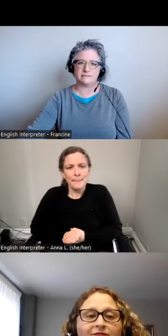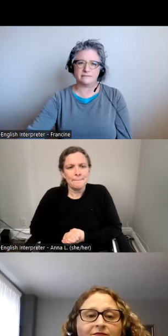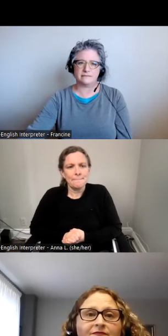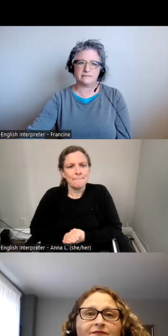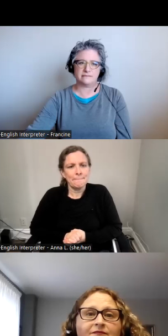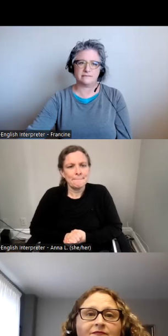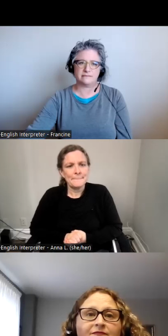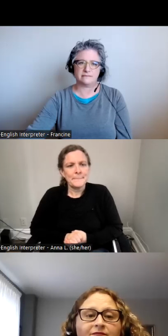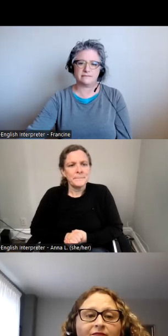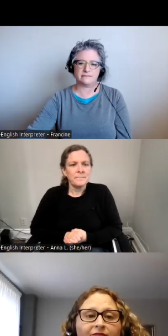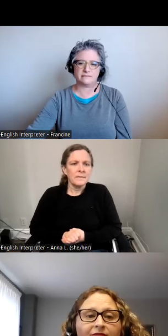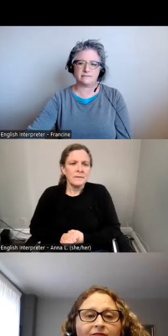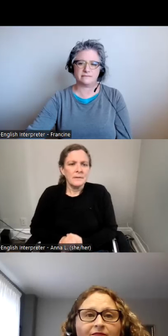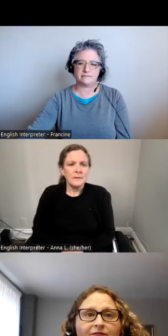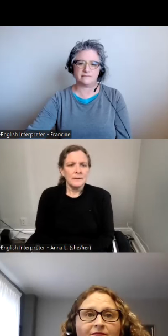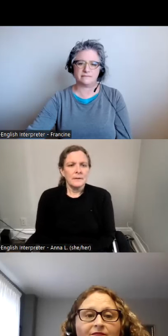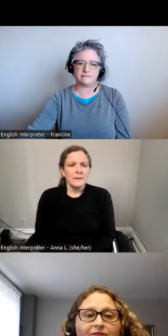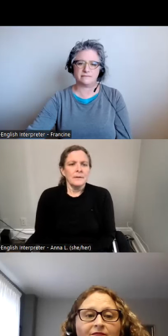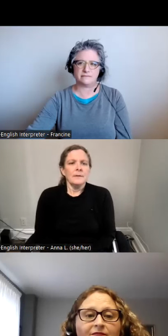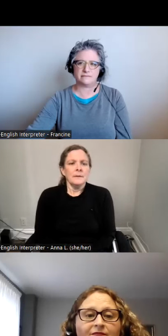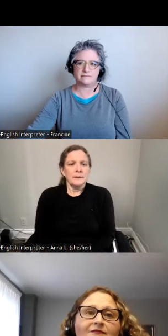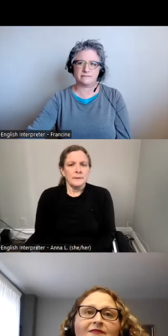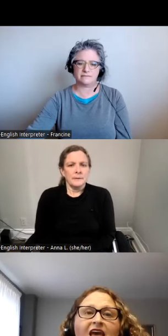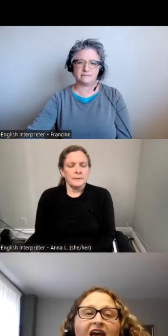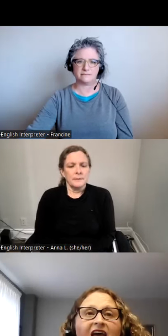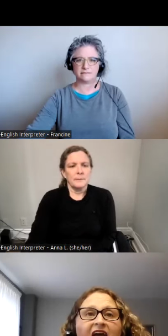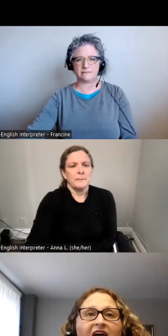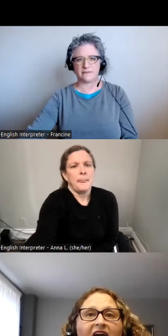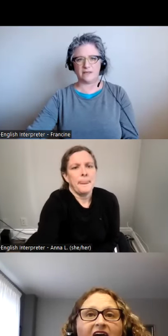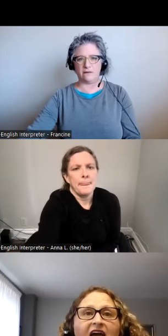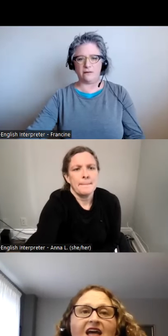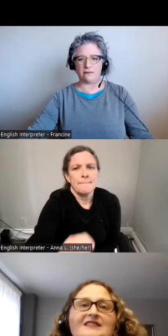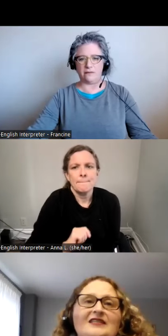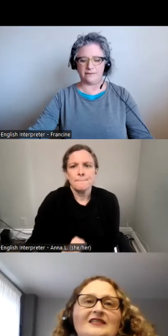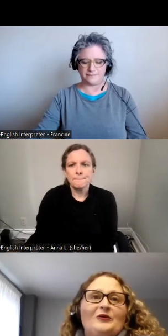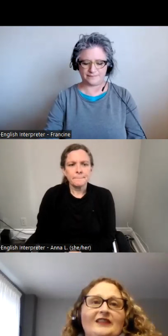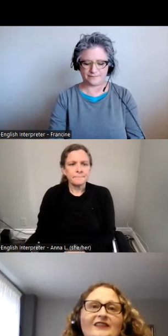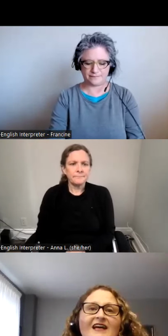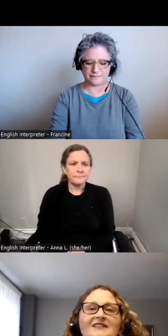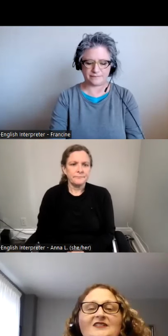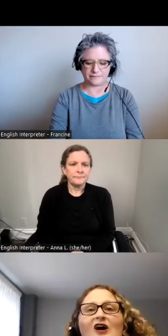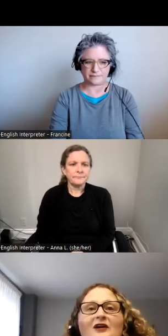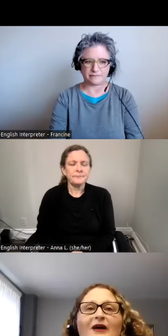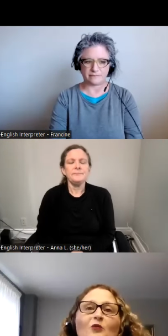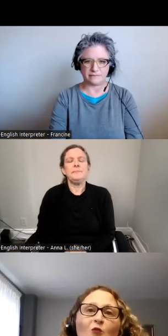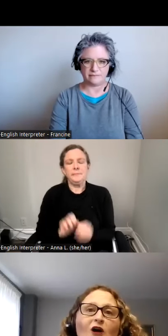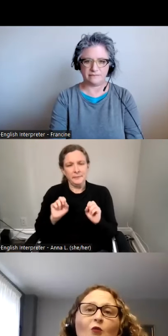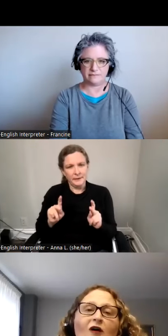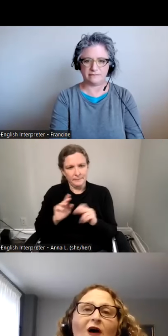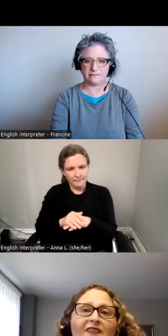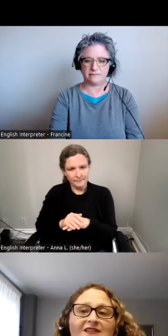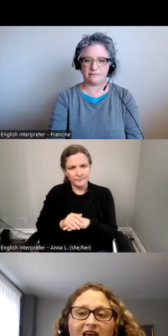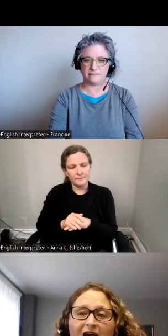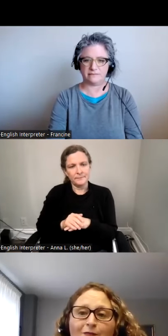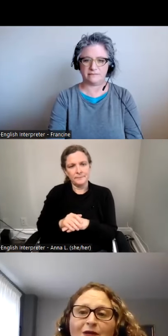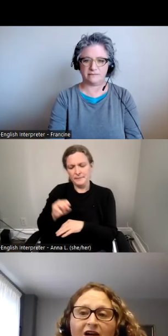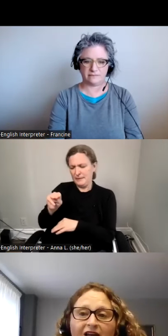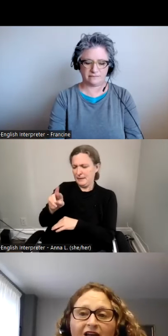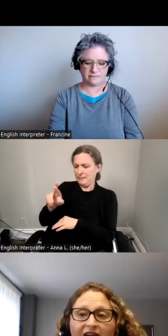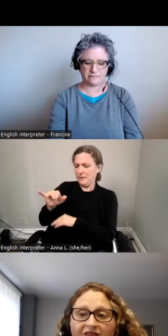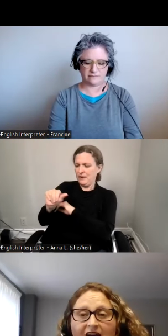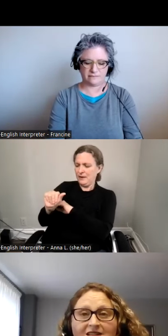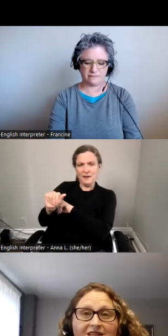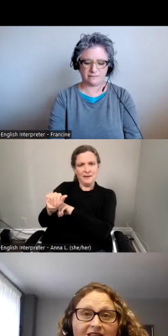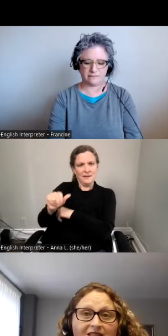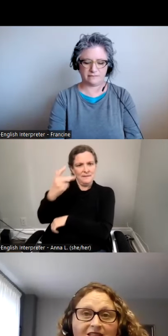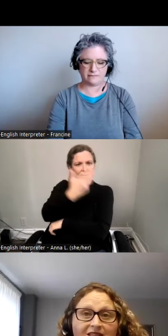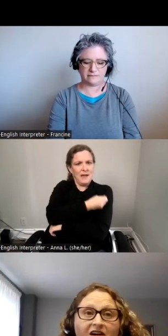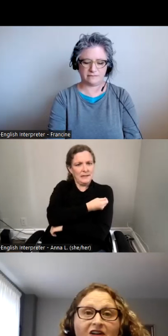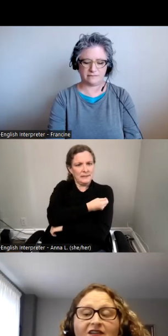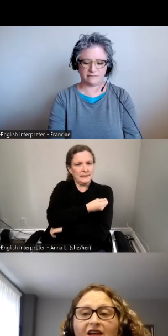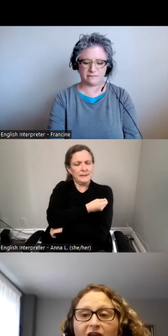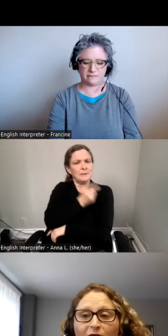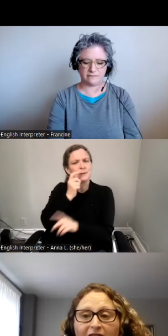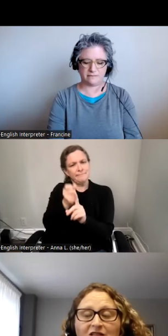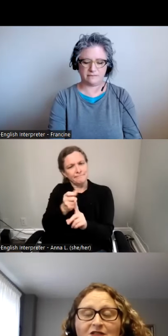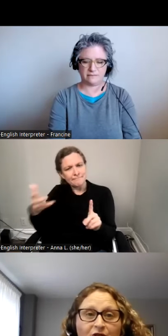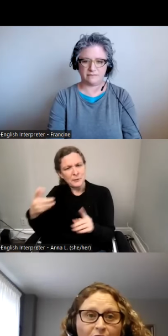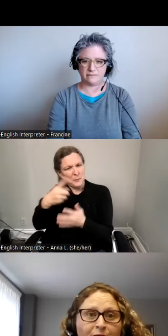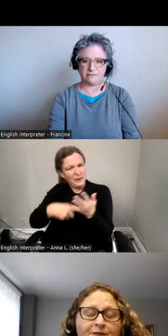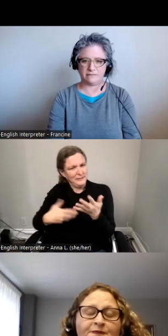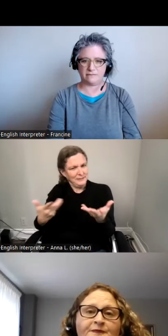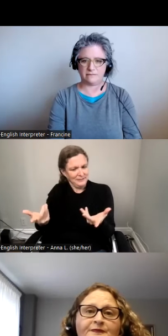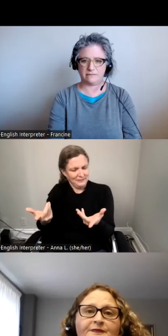Next slide. Please